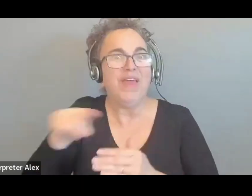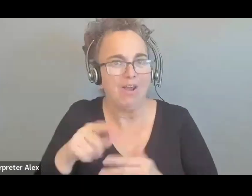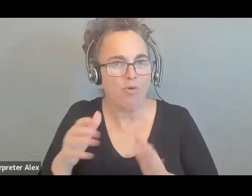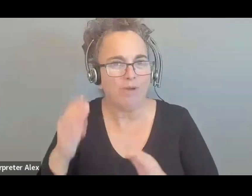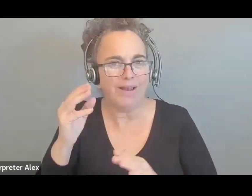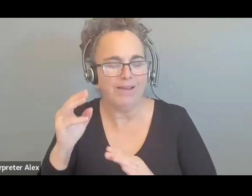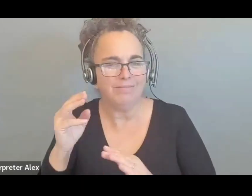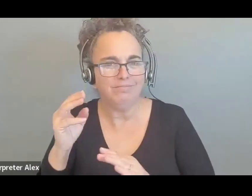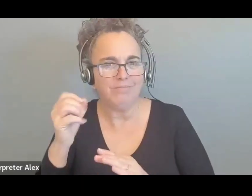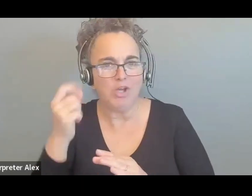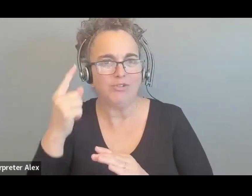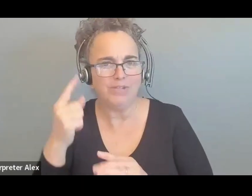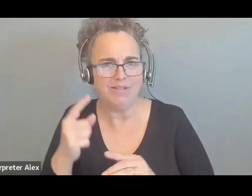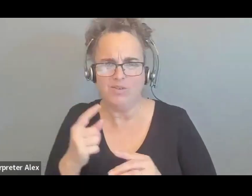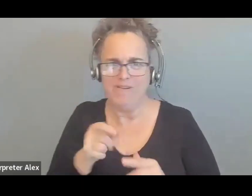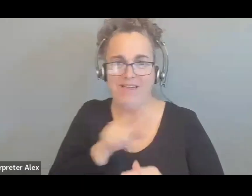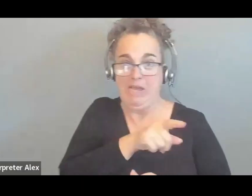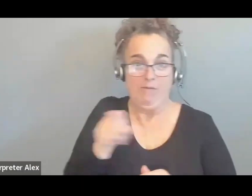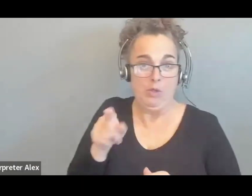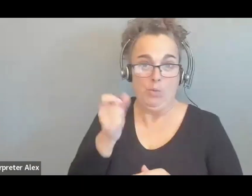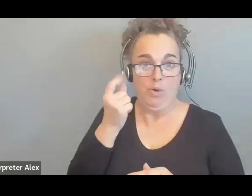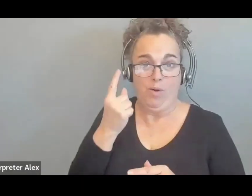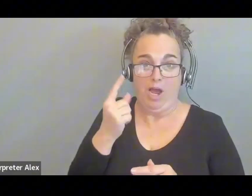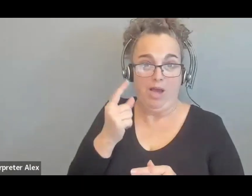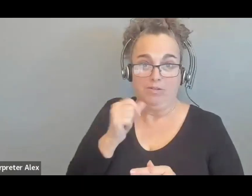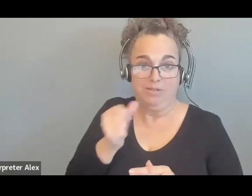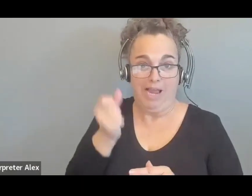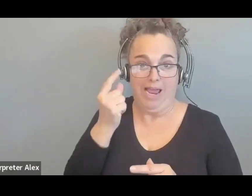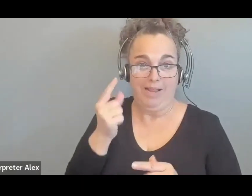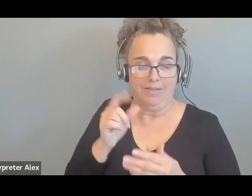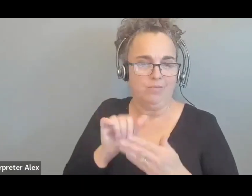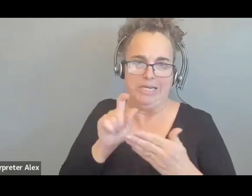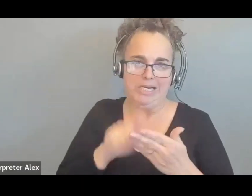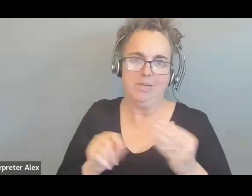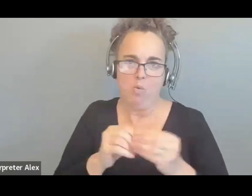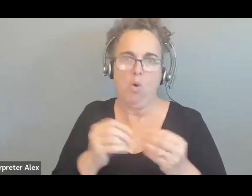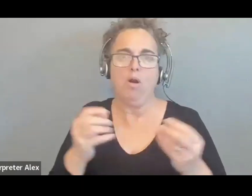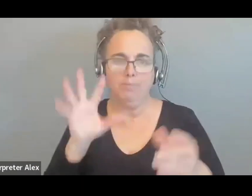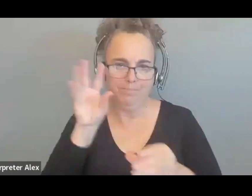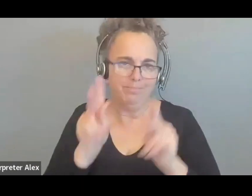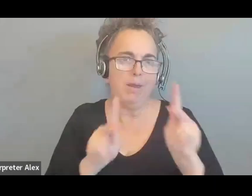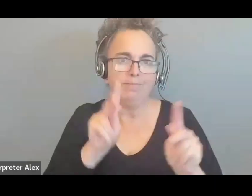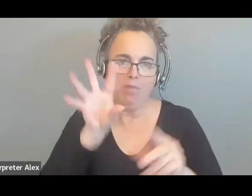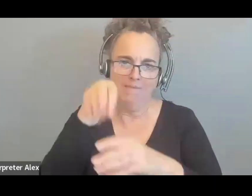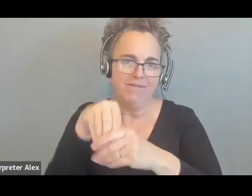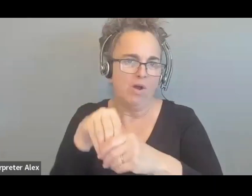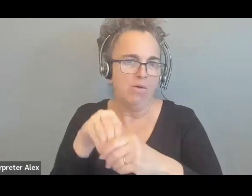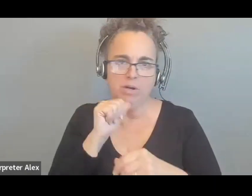like certainly there needs to be more checks and balances to make sure that we're not making the same mistakes